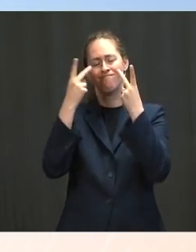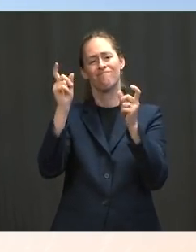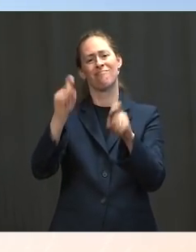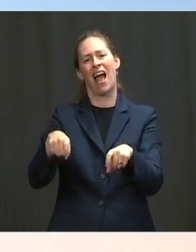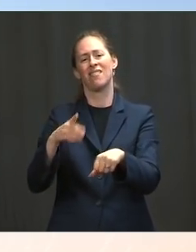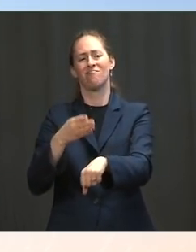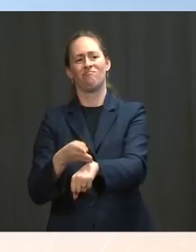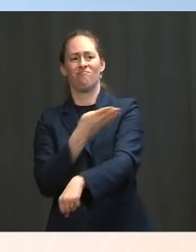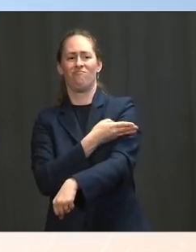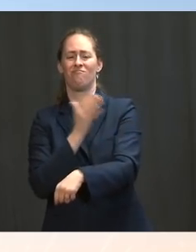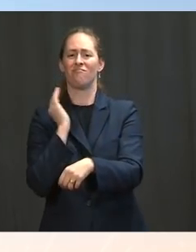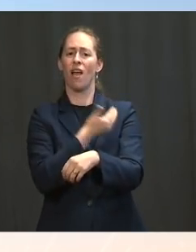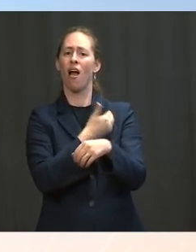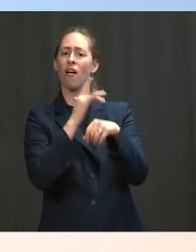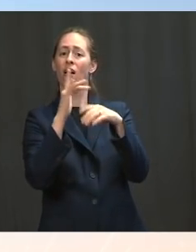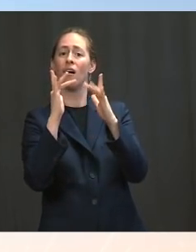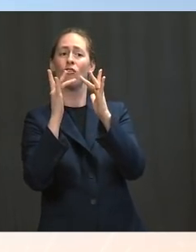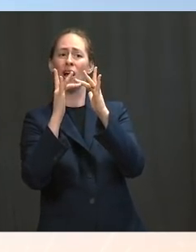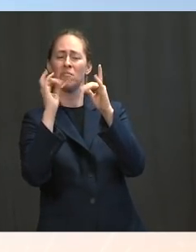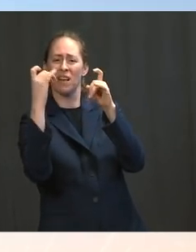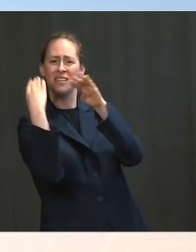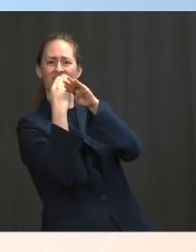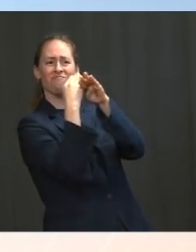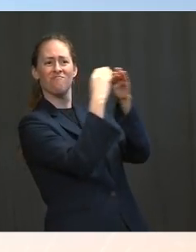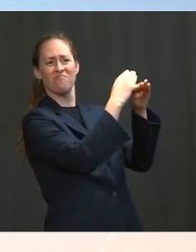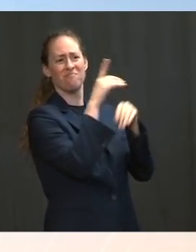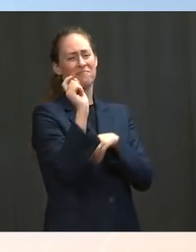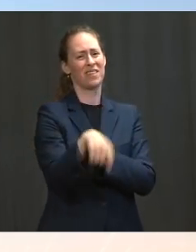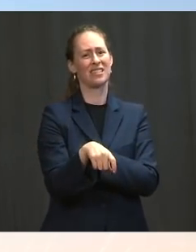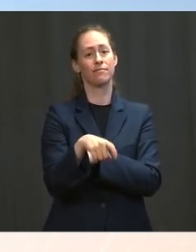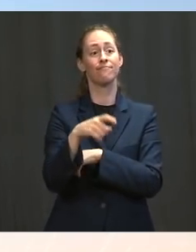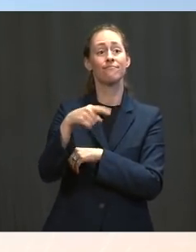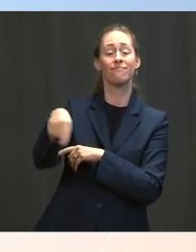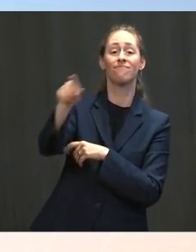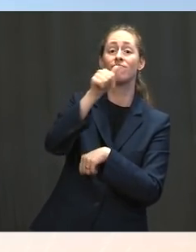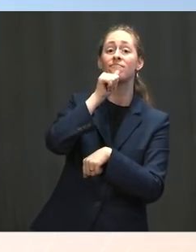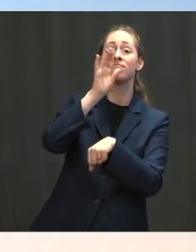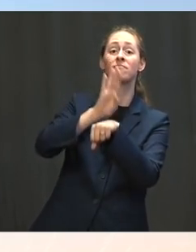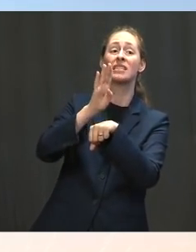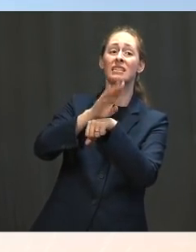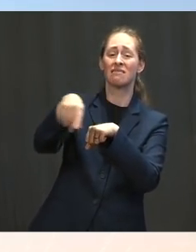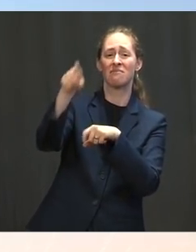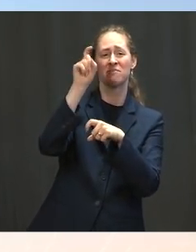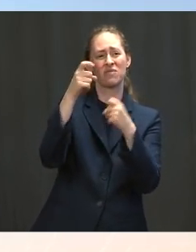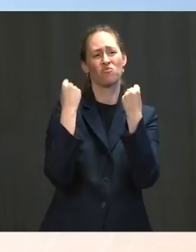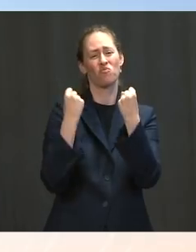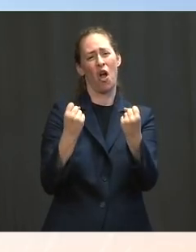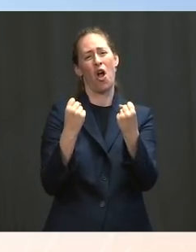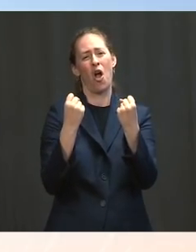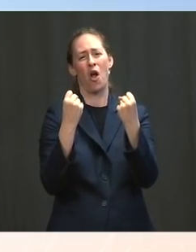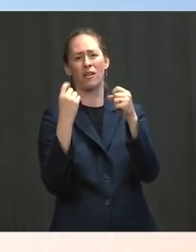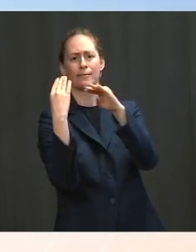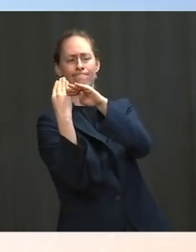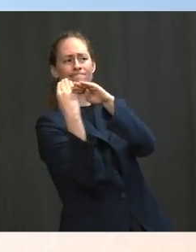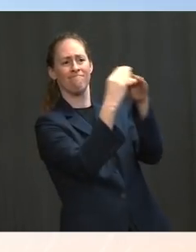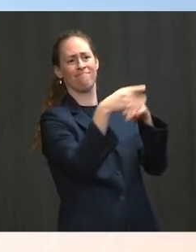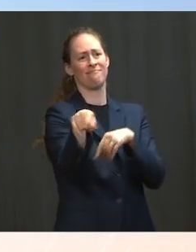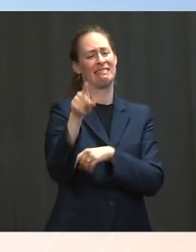about the importance of private-sector entities hardening their own cybersecurity, putting in place best practices that have been recommended